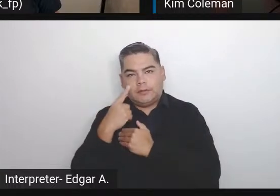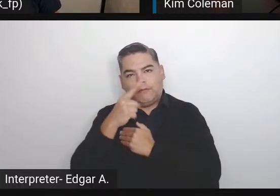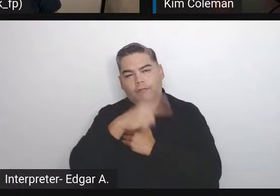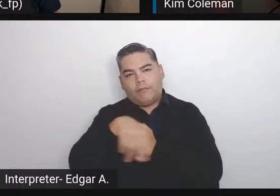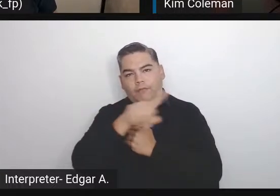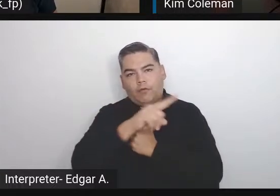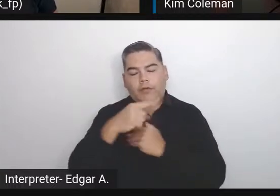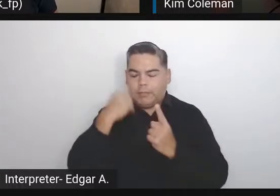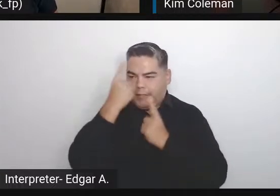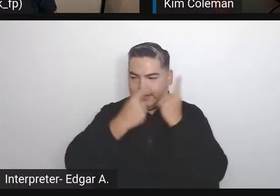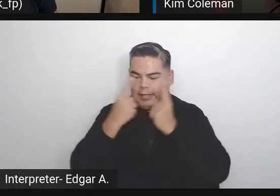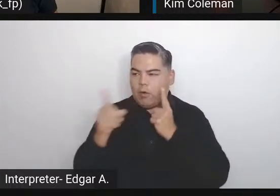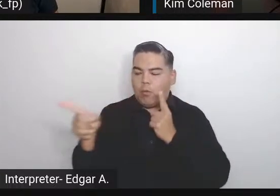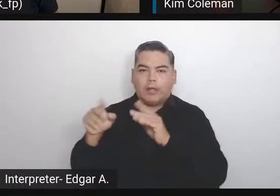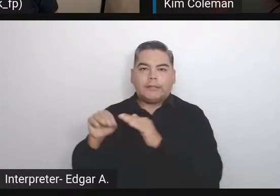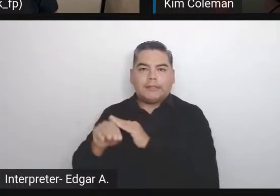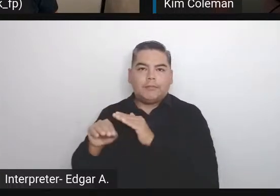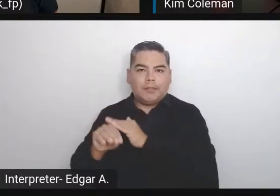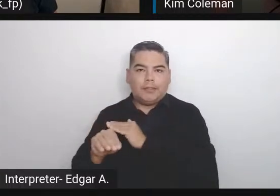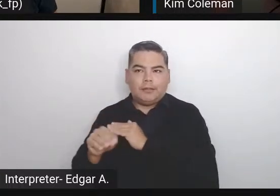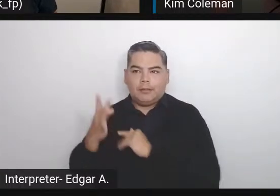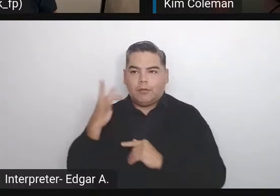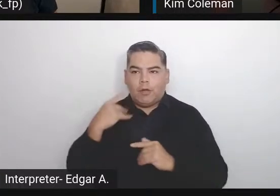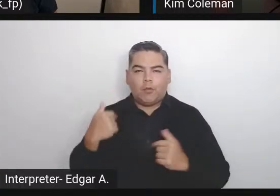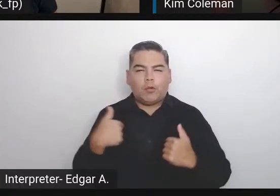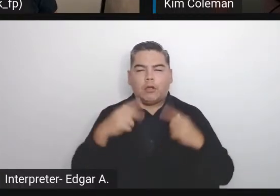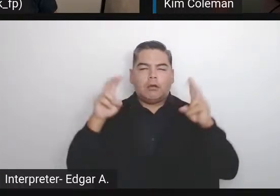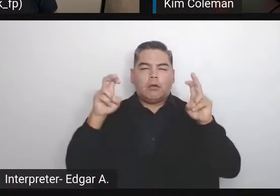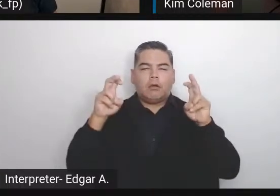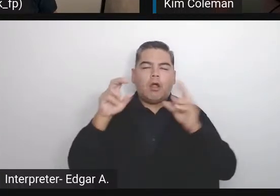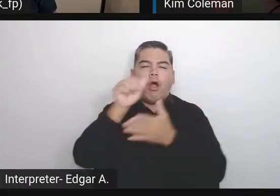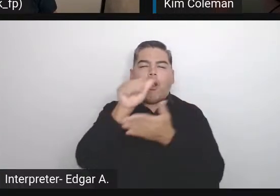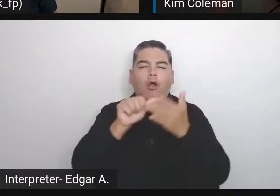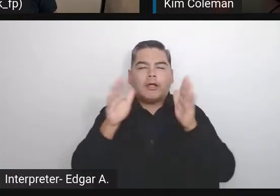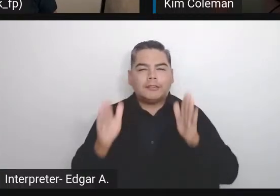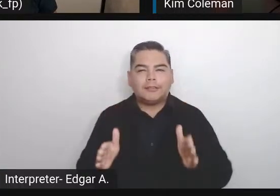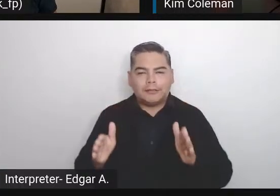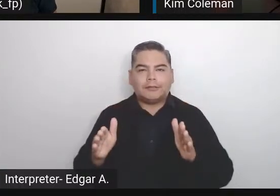never understood why it is also their role to think about accessibility.